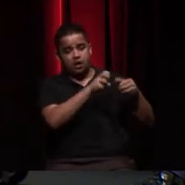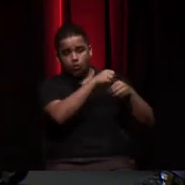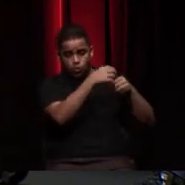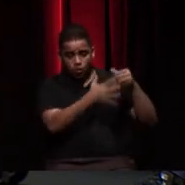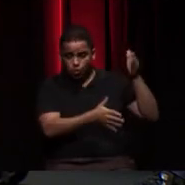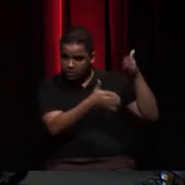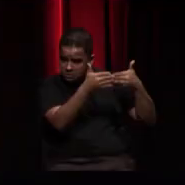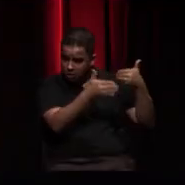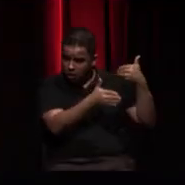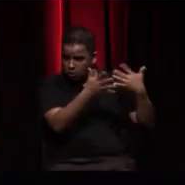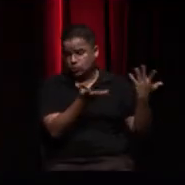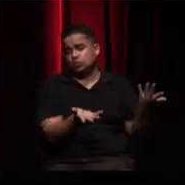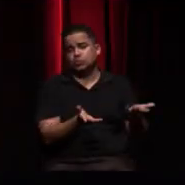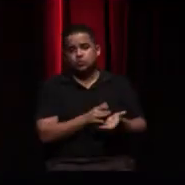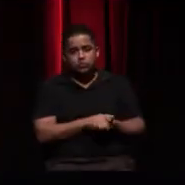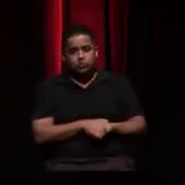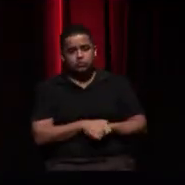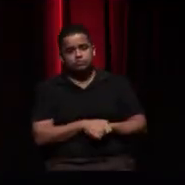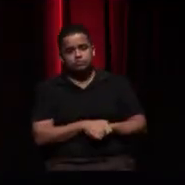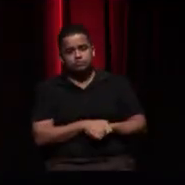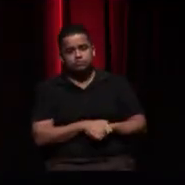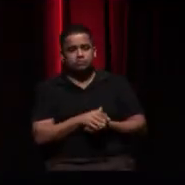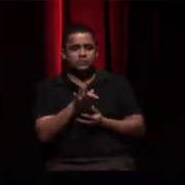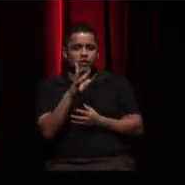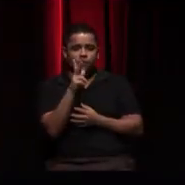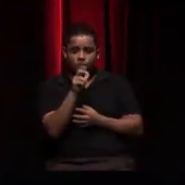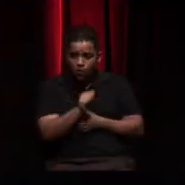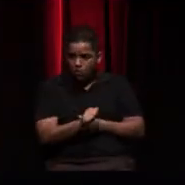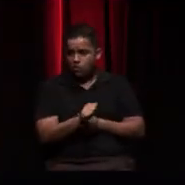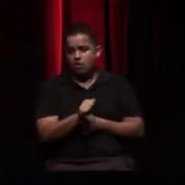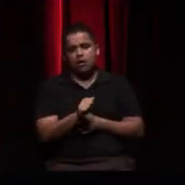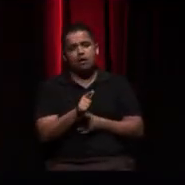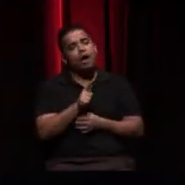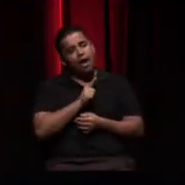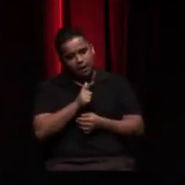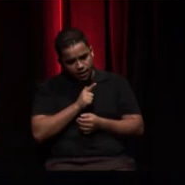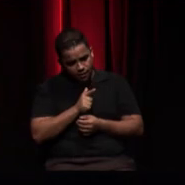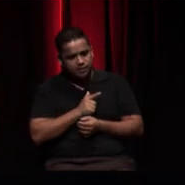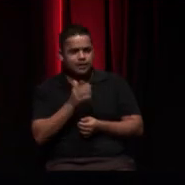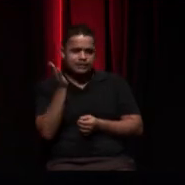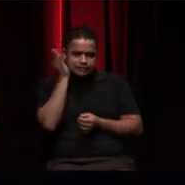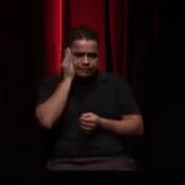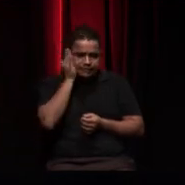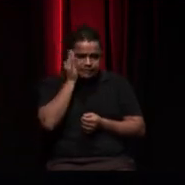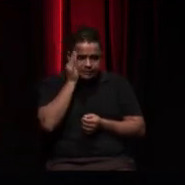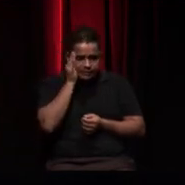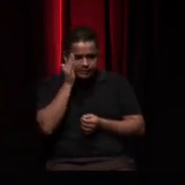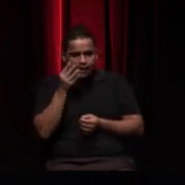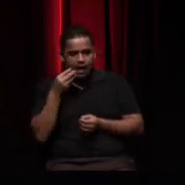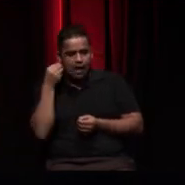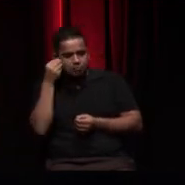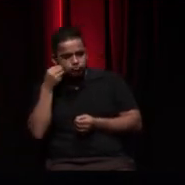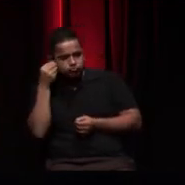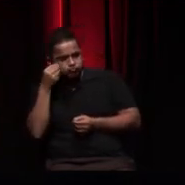Folha has the knowledge of how its audience reads,